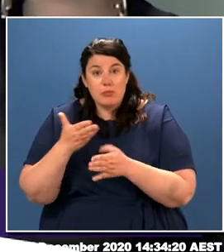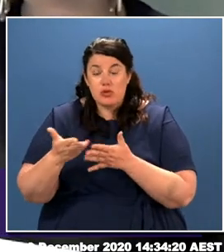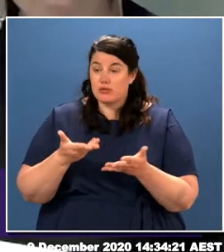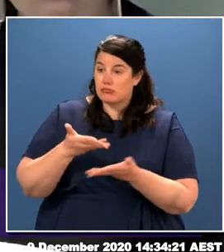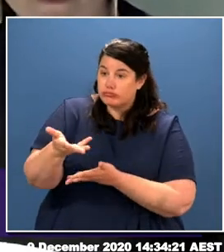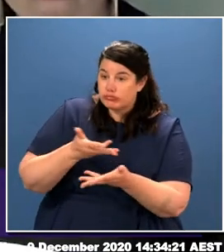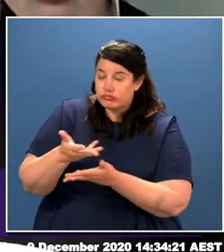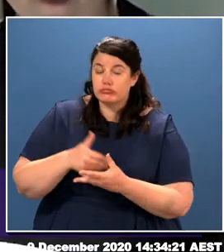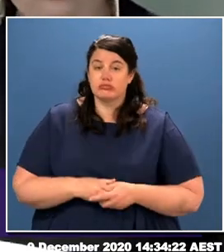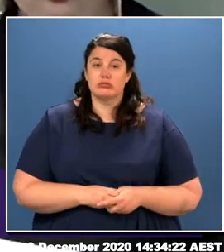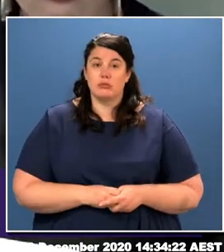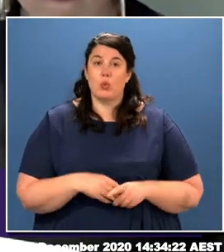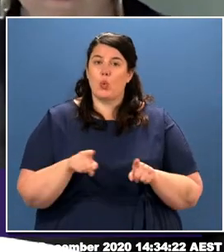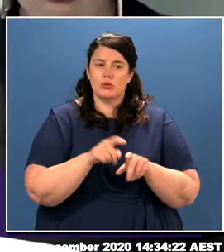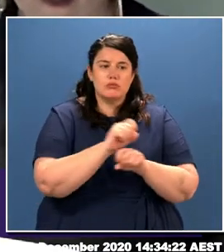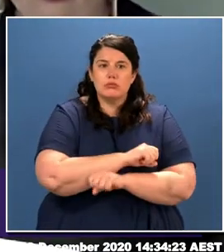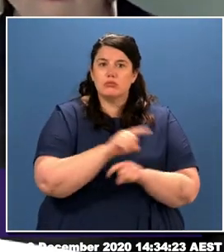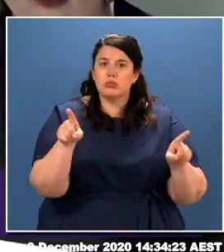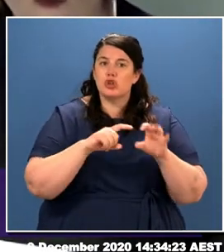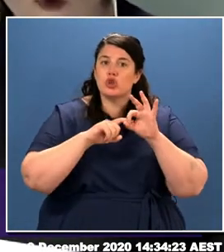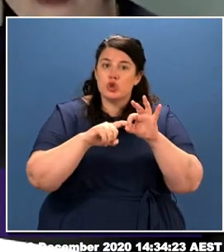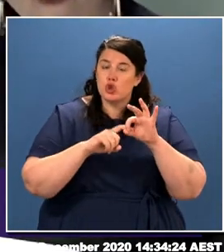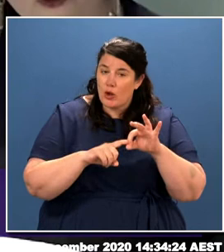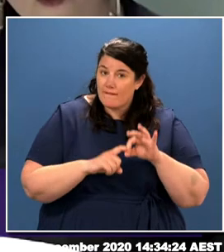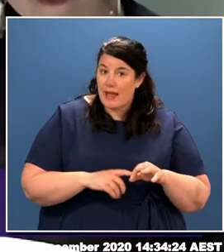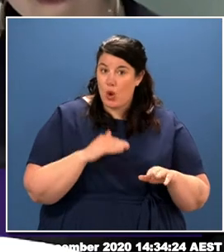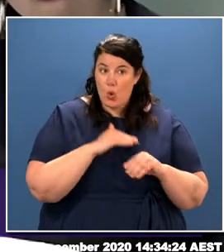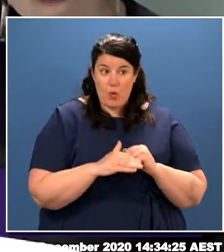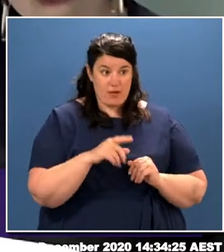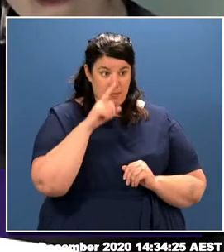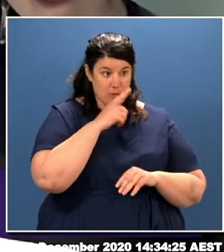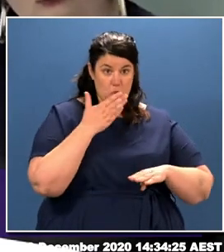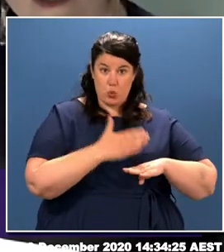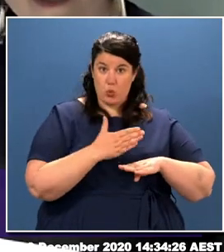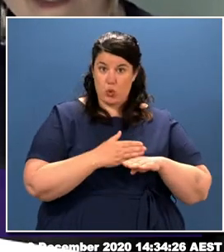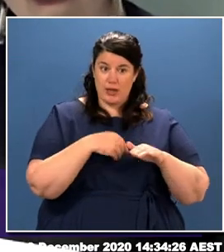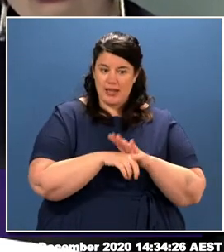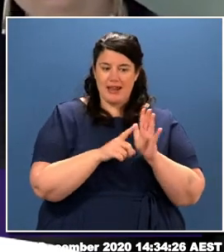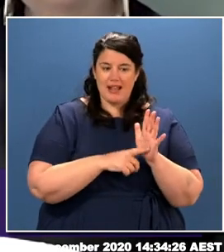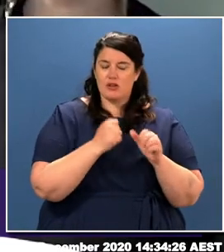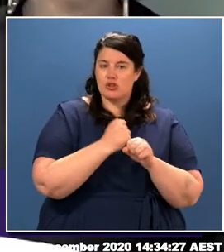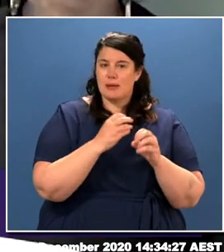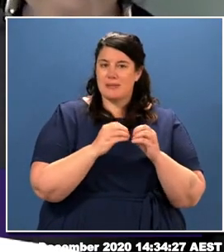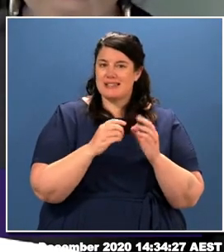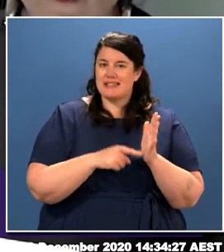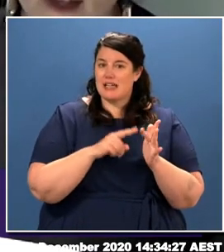ran a survey to find out more about what people who work in LGBTI organisations think would be helpful.